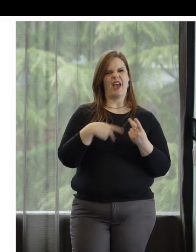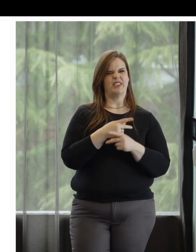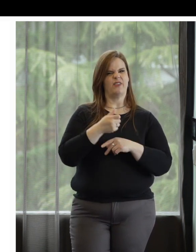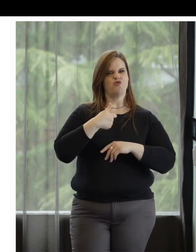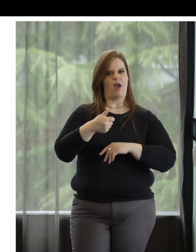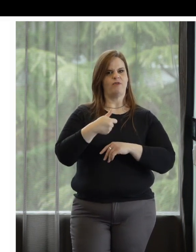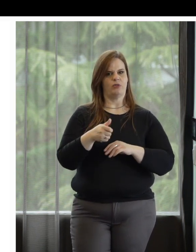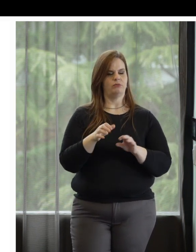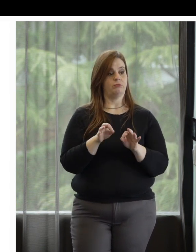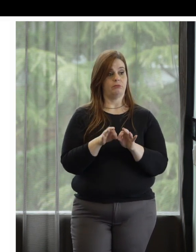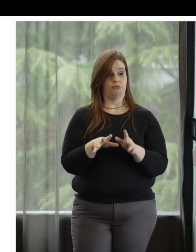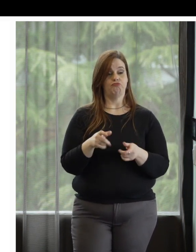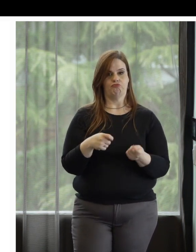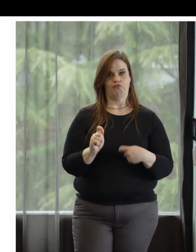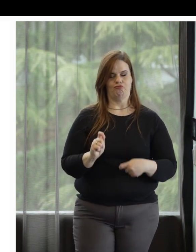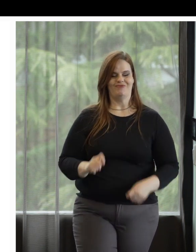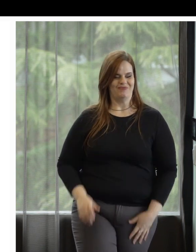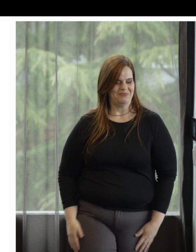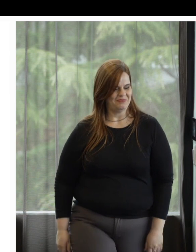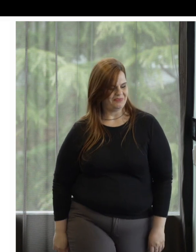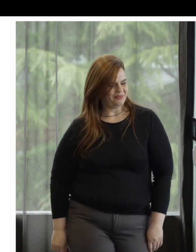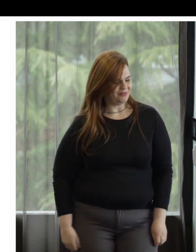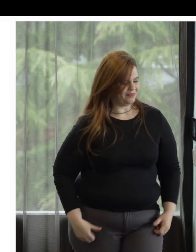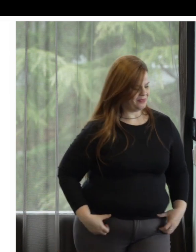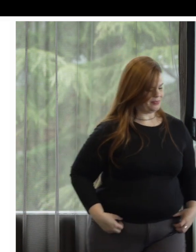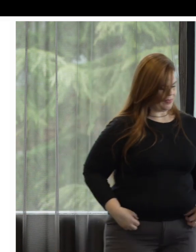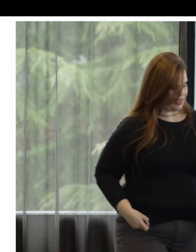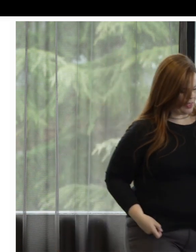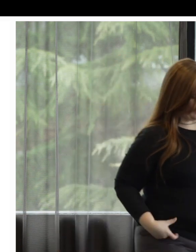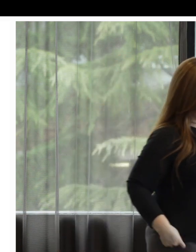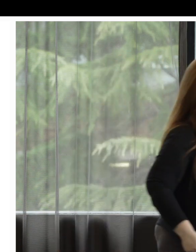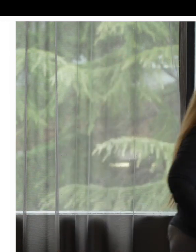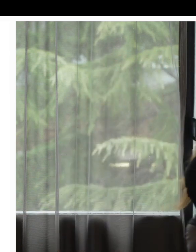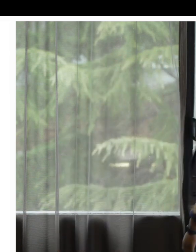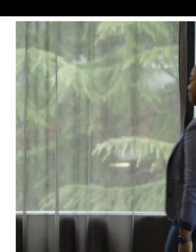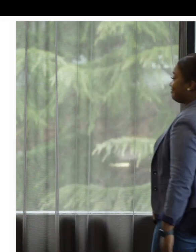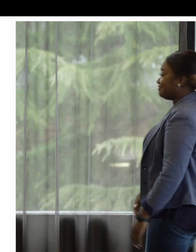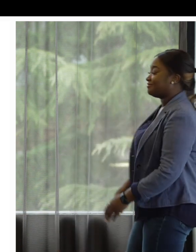of what we are doing. The joint program offers is doing a lot with